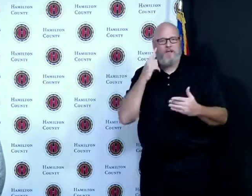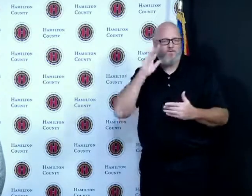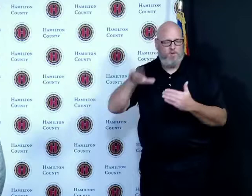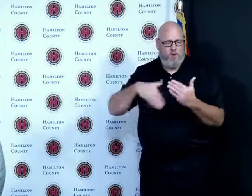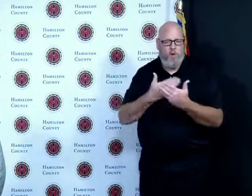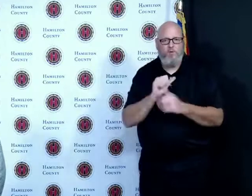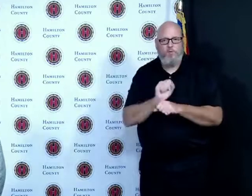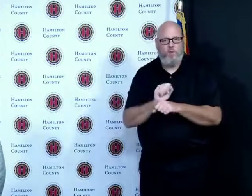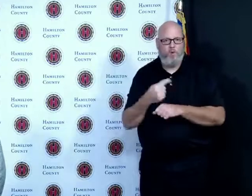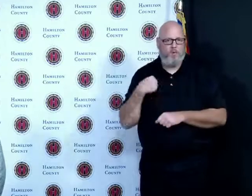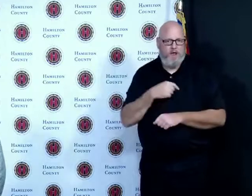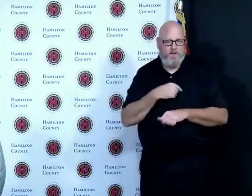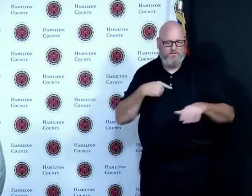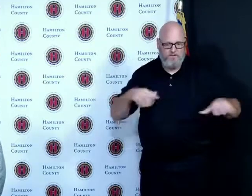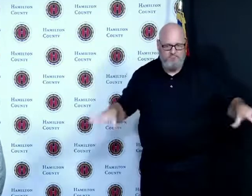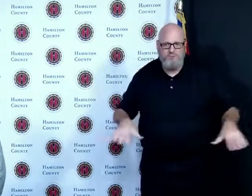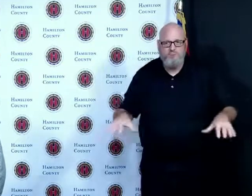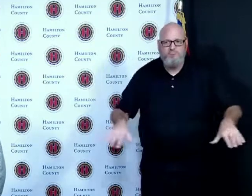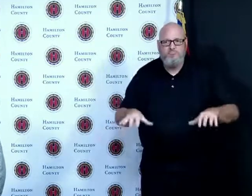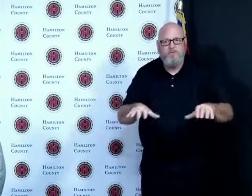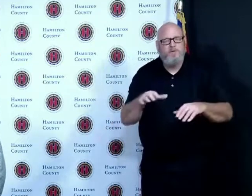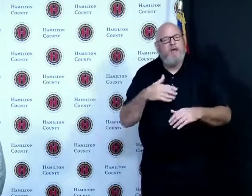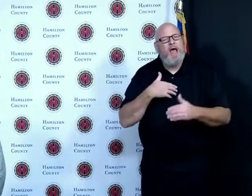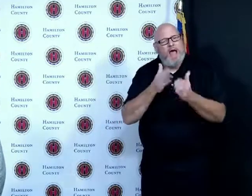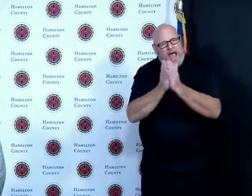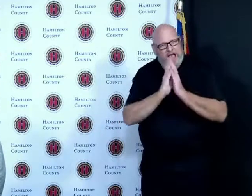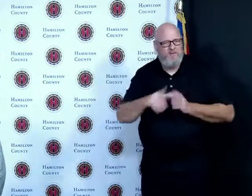and give each other grace during this time because at the end of the day we all want